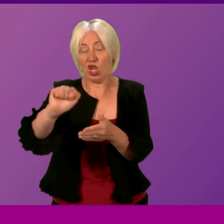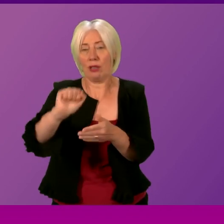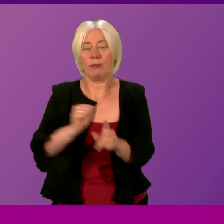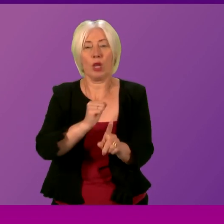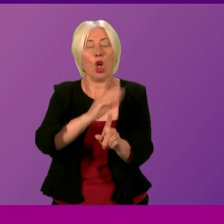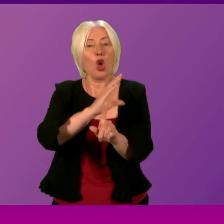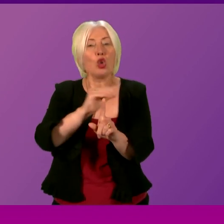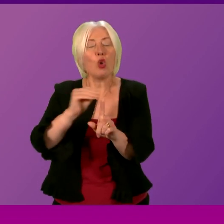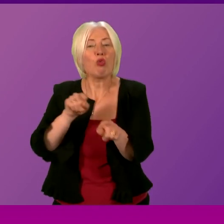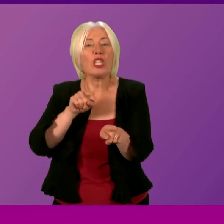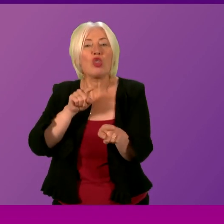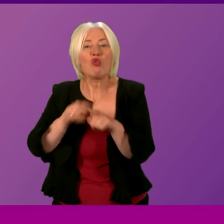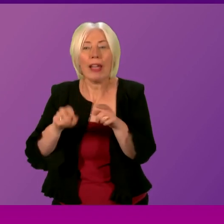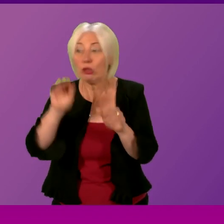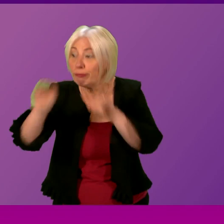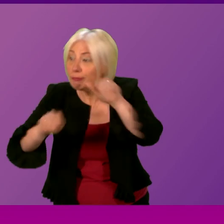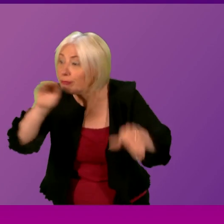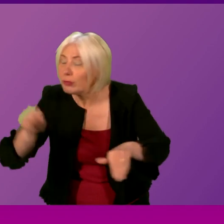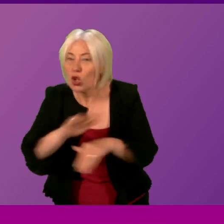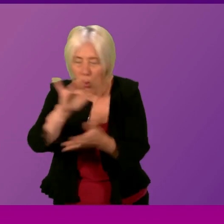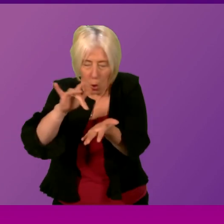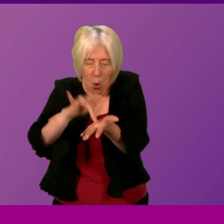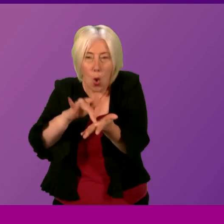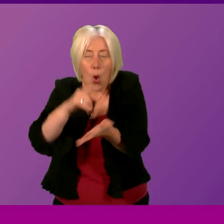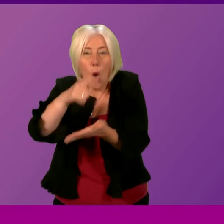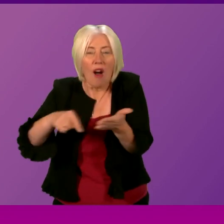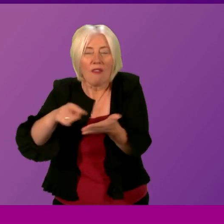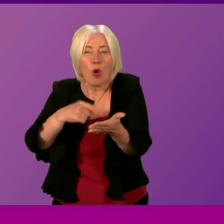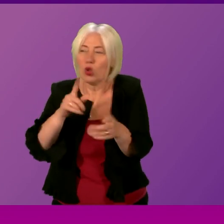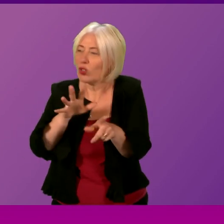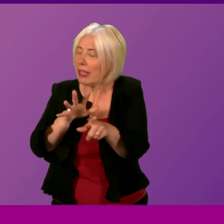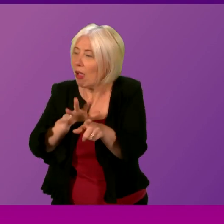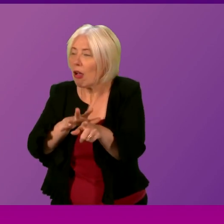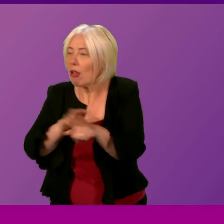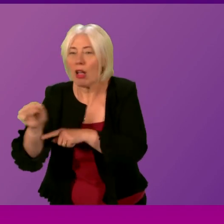to their core vote, which is, essentially, about culture wars, being anti-migrants and,